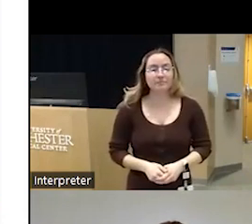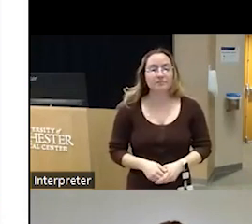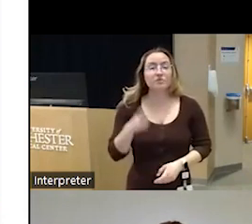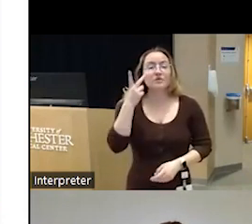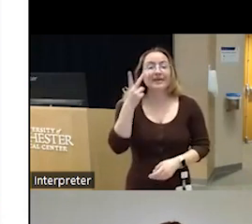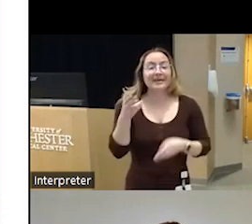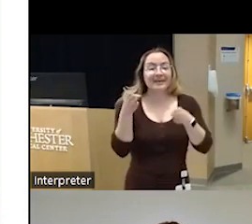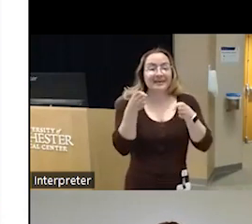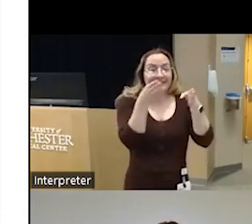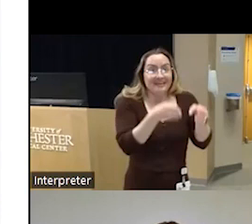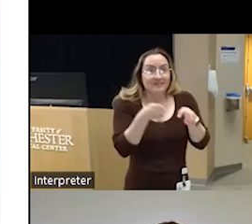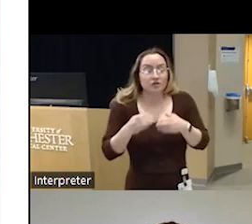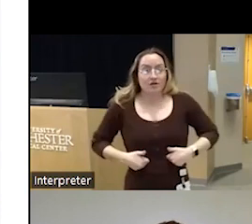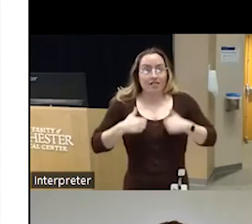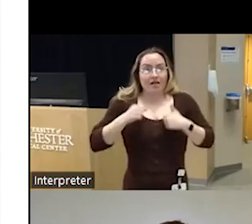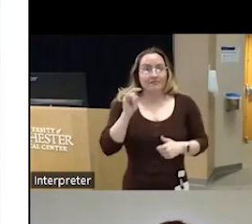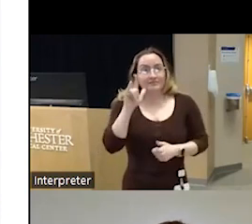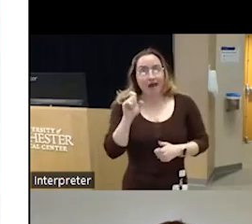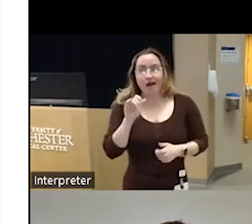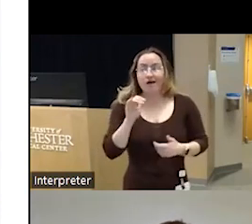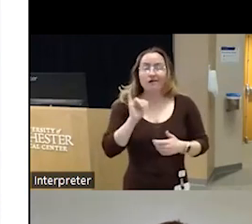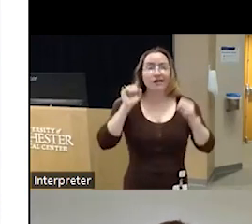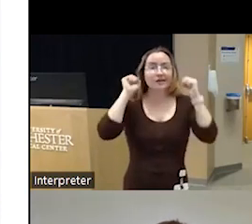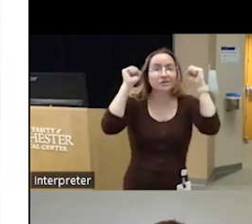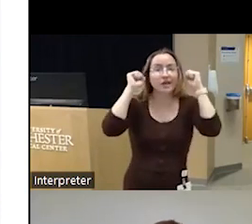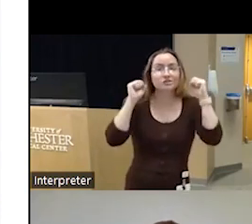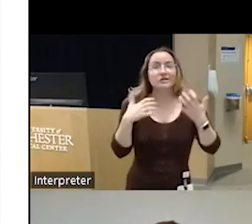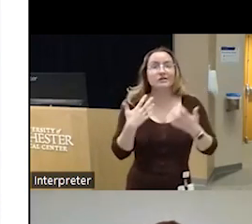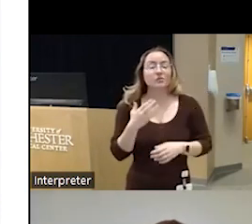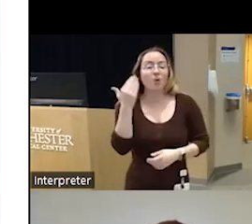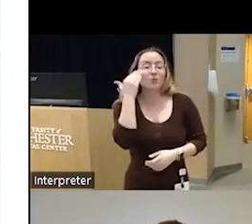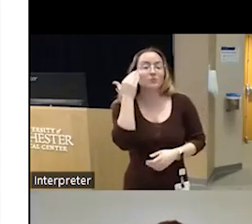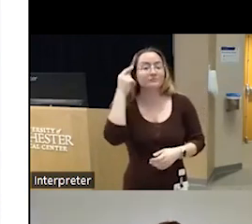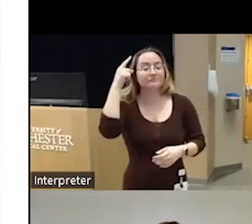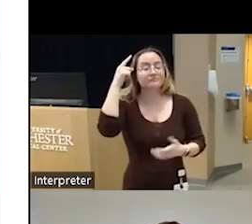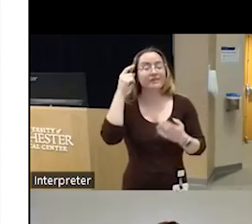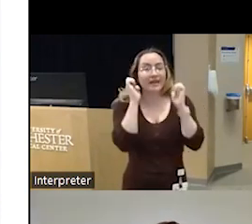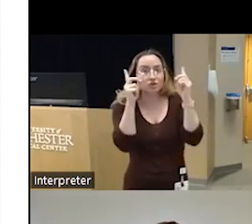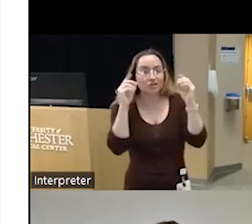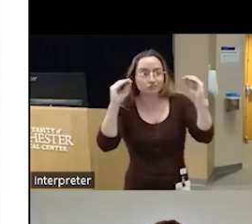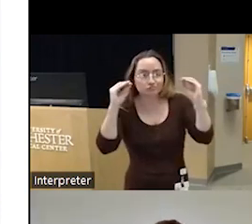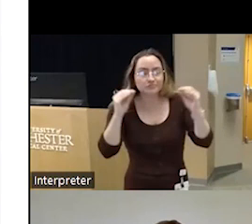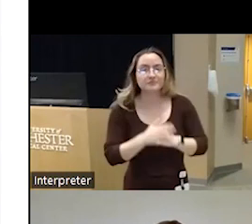exercise intervention as well as psycho education medium effects, but this isn't patience, who are